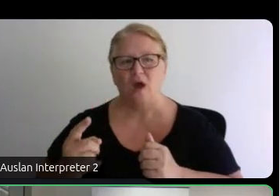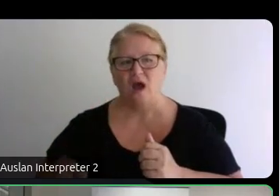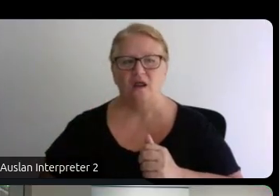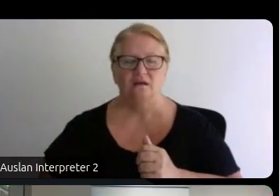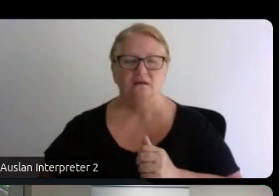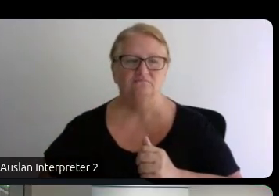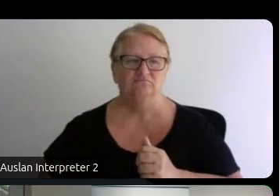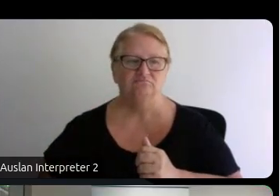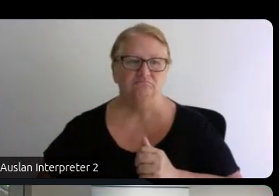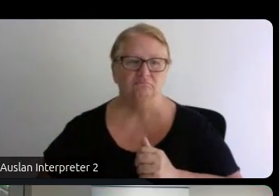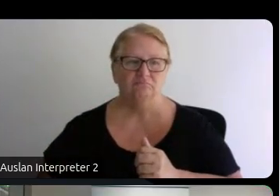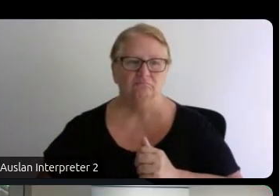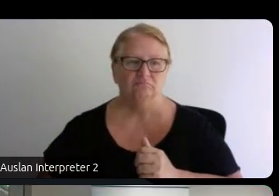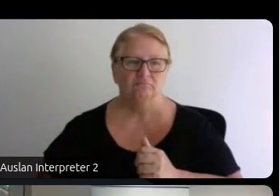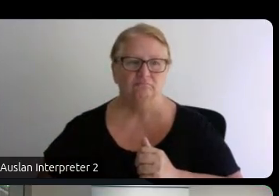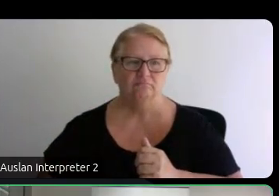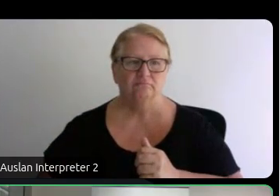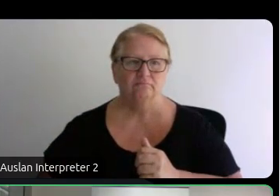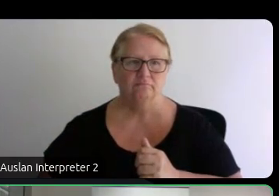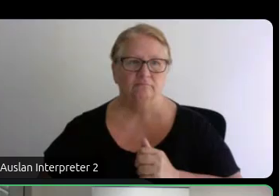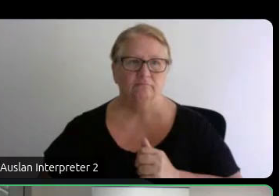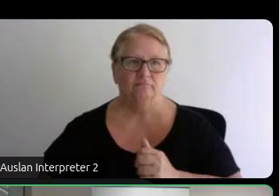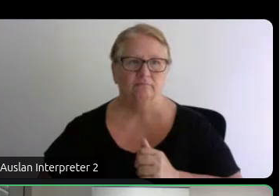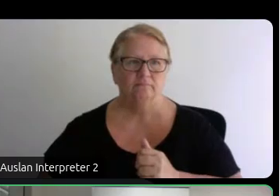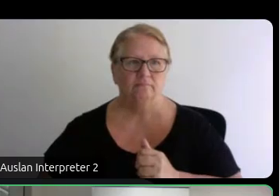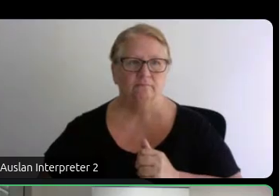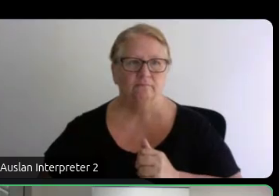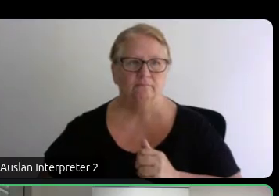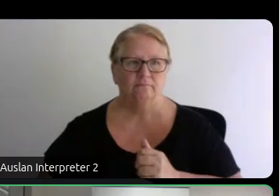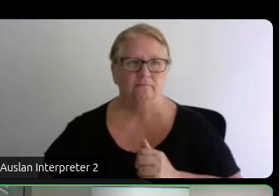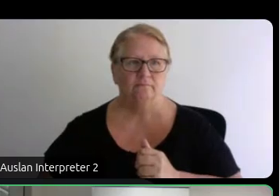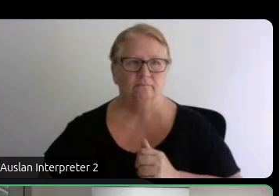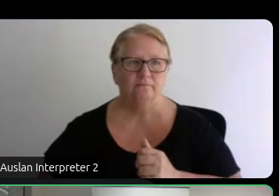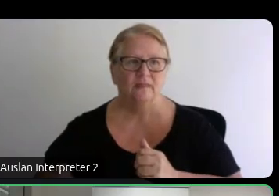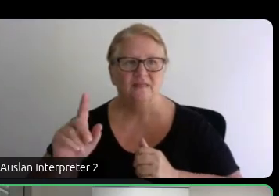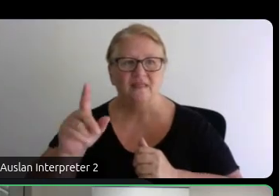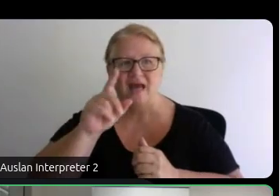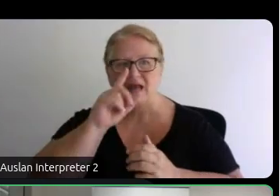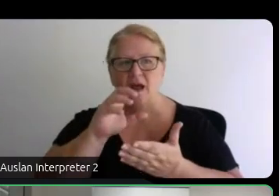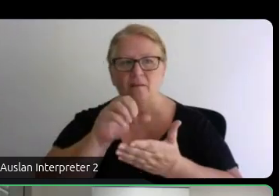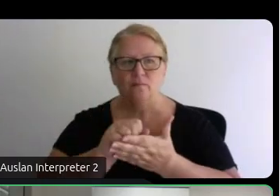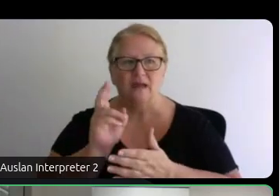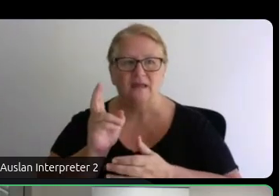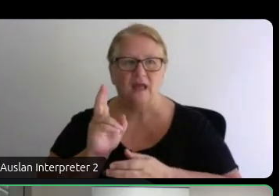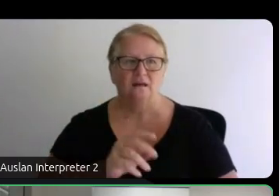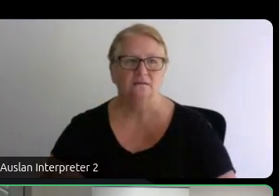you need some help later on you can book in again or they can book in again. um and we'll usually